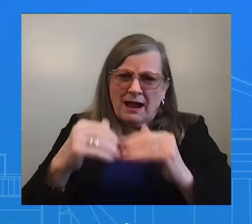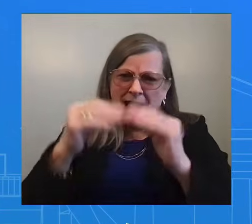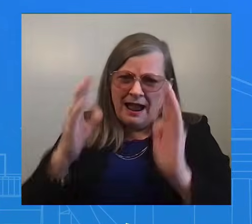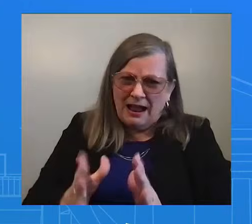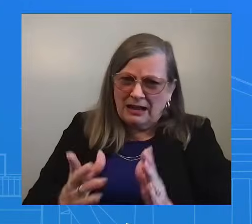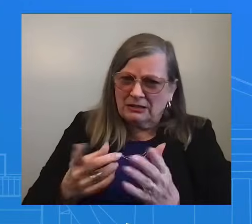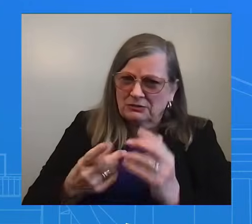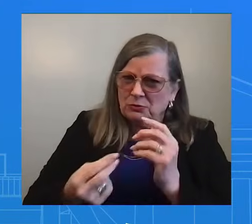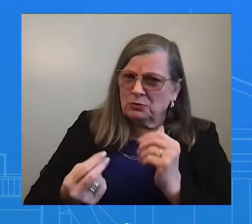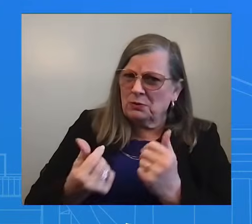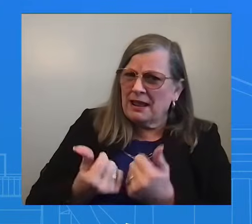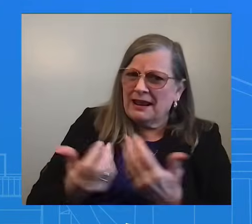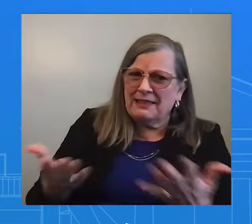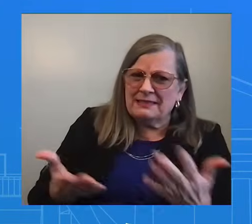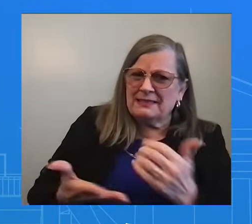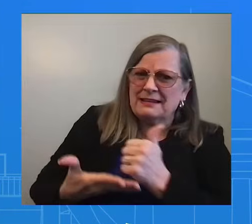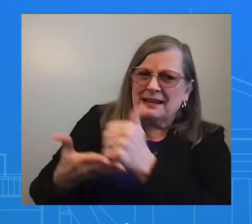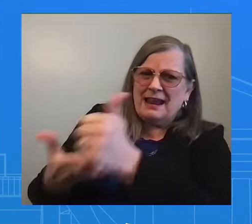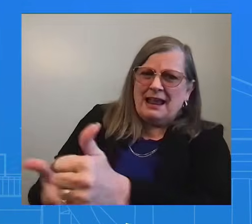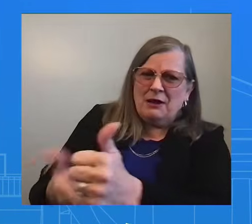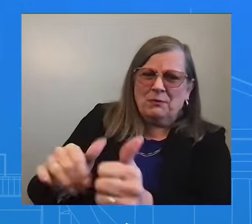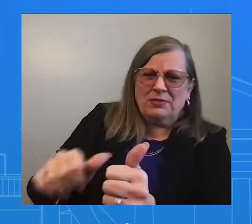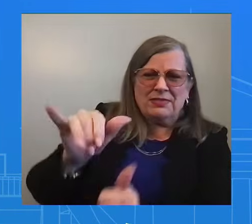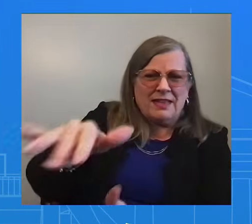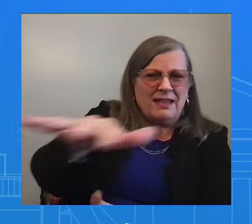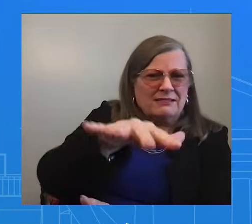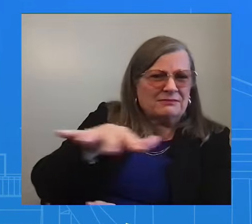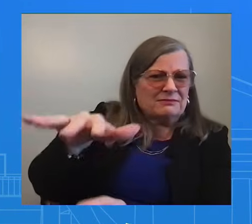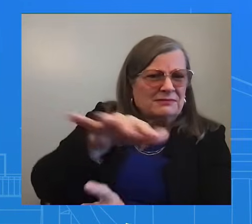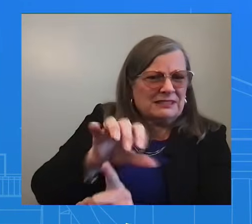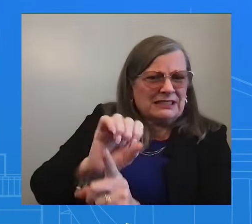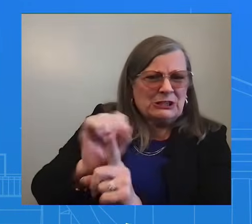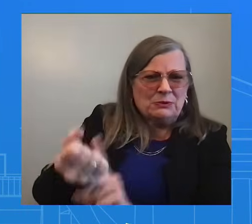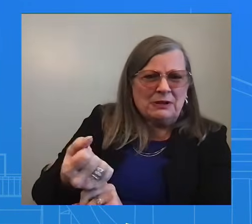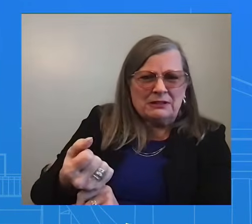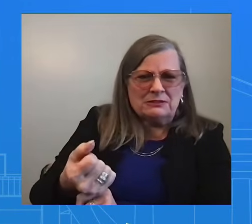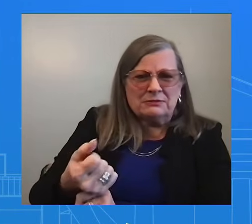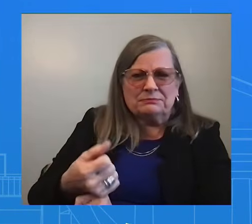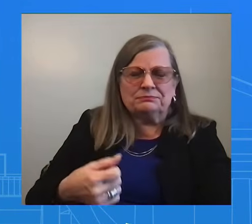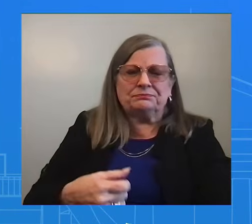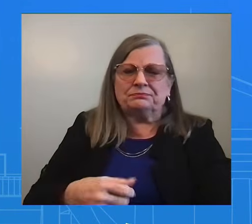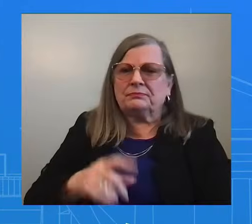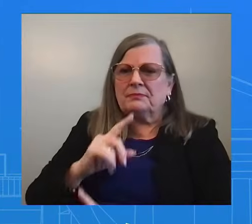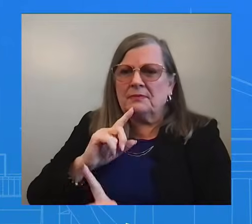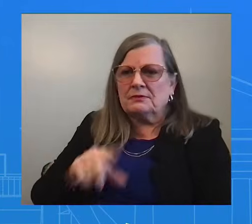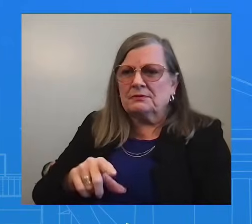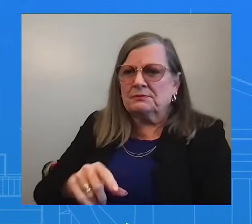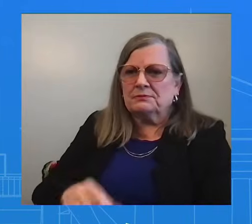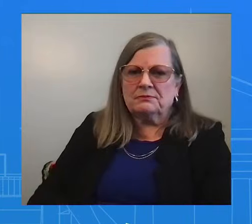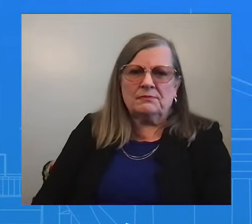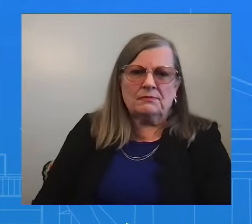especially with this latest surge? Ms. Jean-Pierre: So, I think one of the things, I think, he -- he meant by that is, when we did the emergency supplemental,